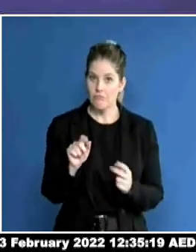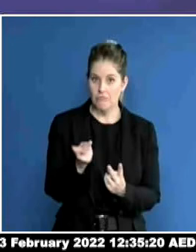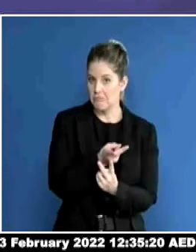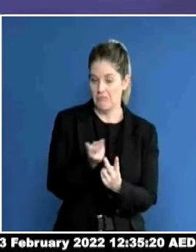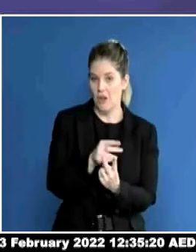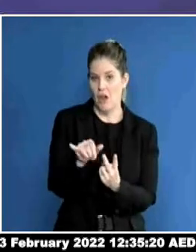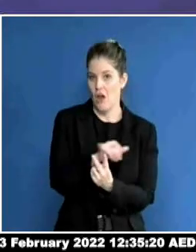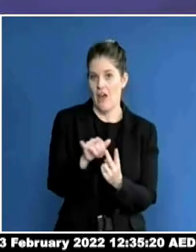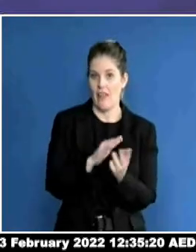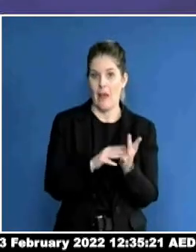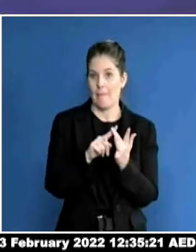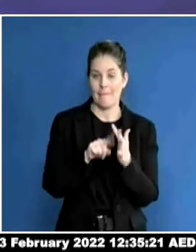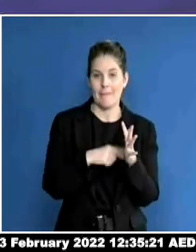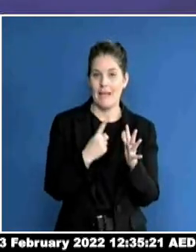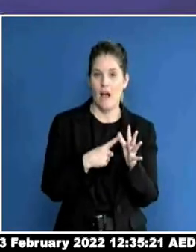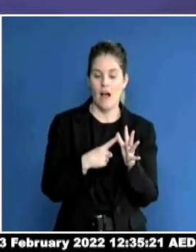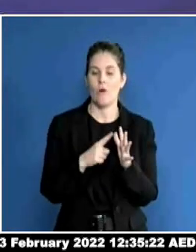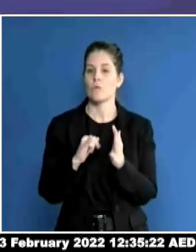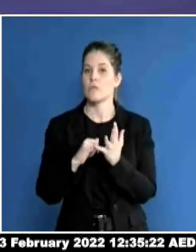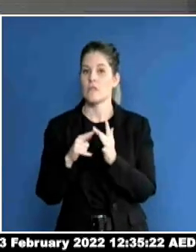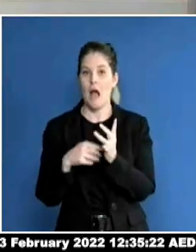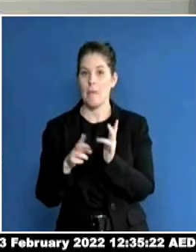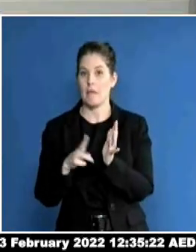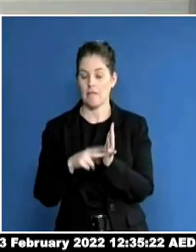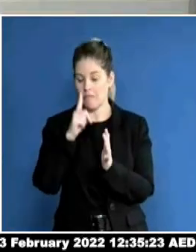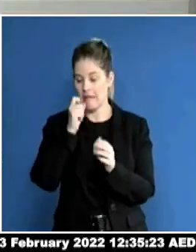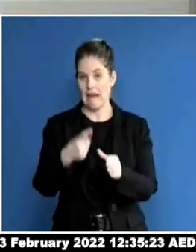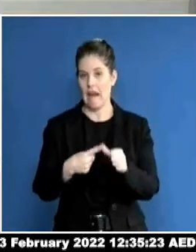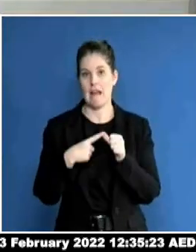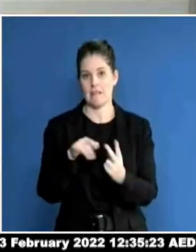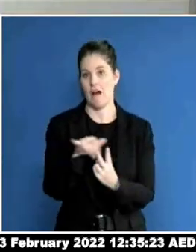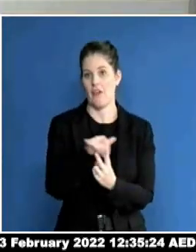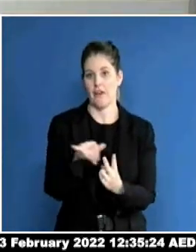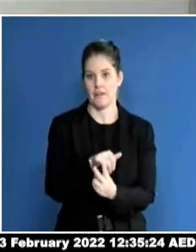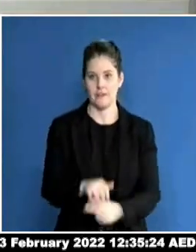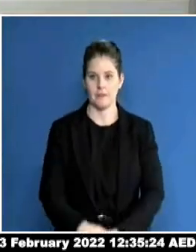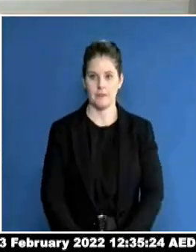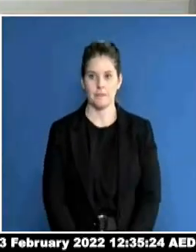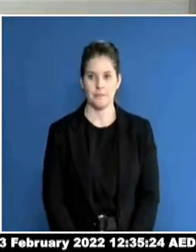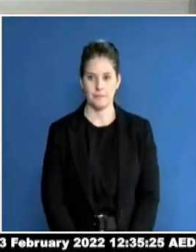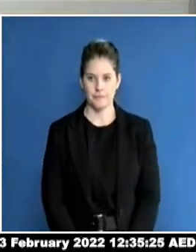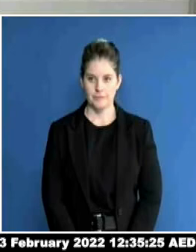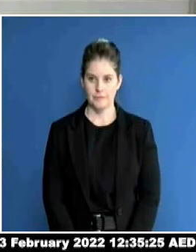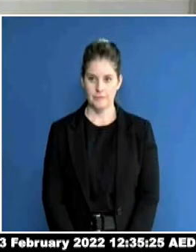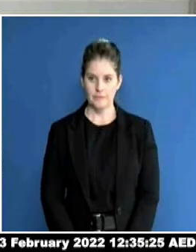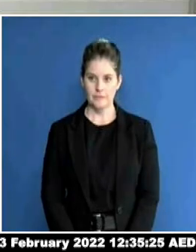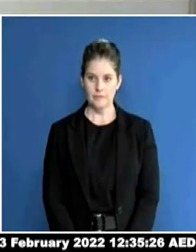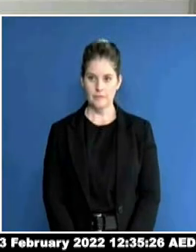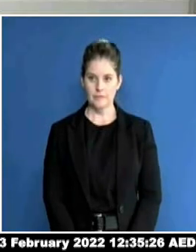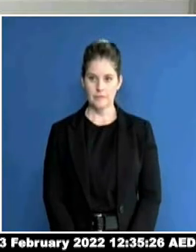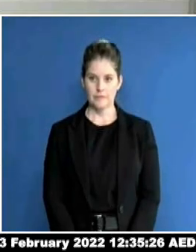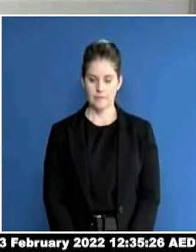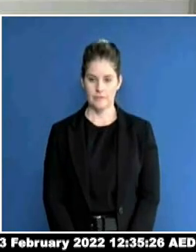Thank you. MS GWYN: Mija speaking.